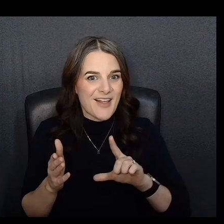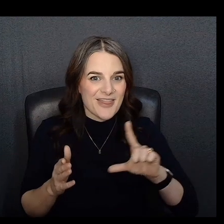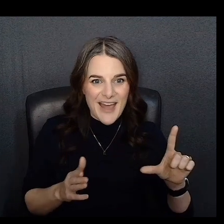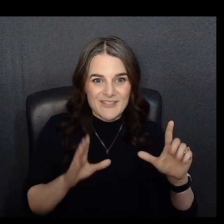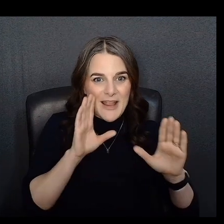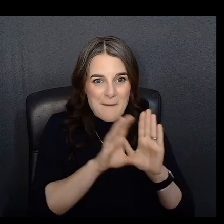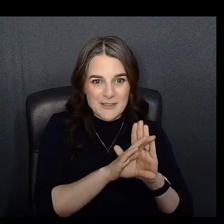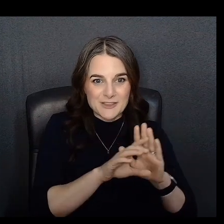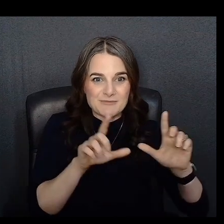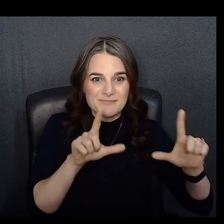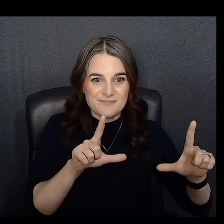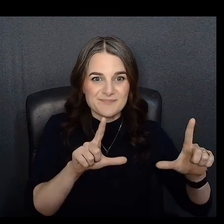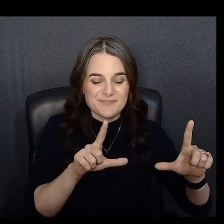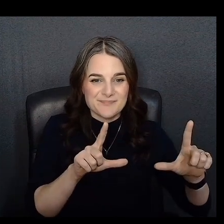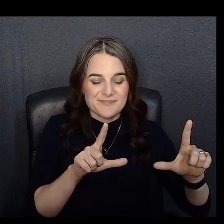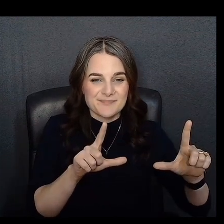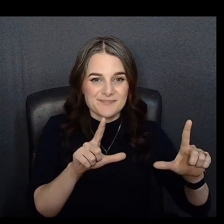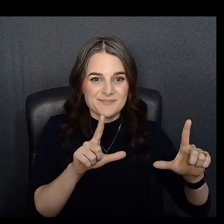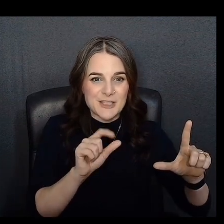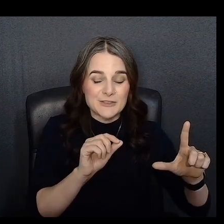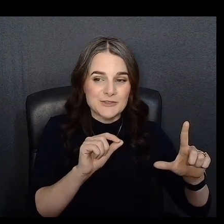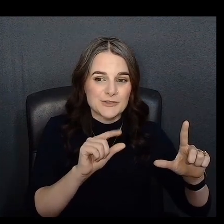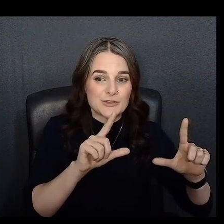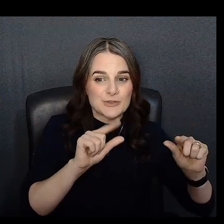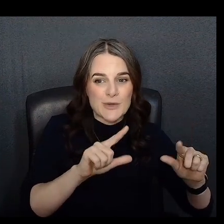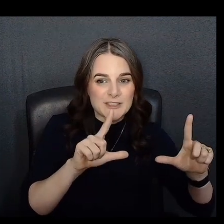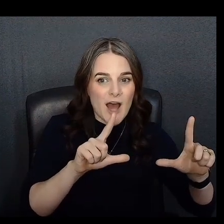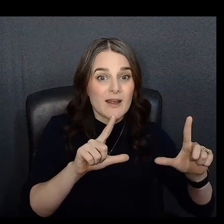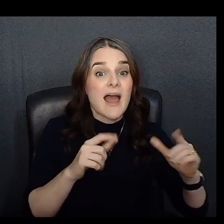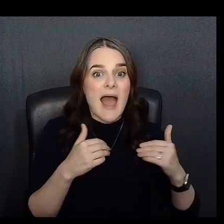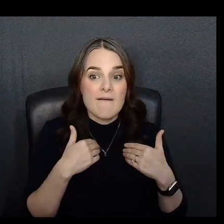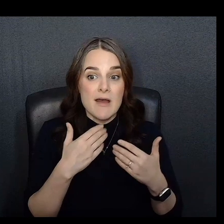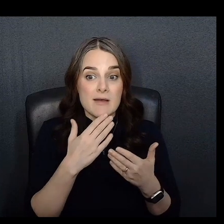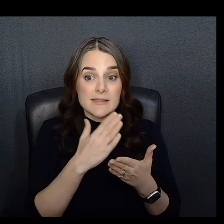are some blurred out or censored images.